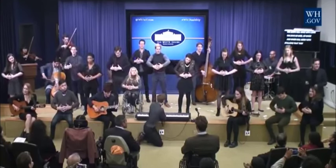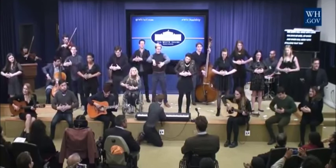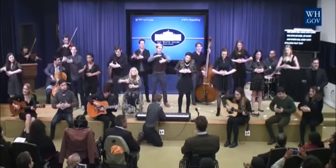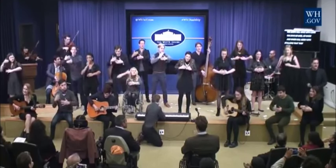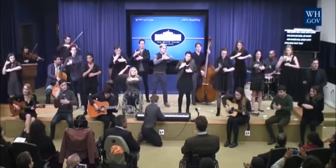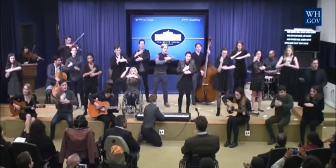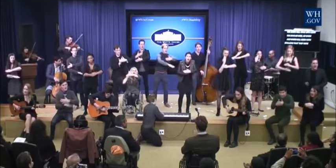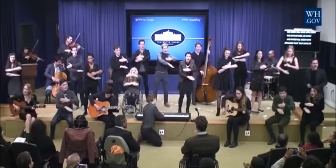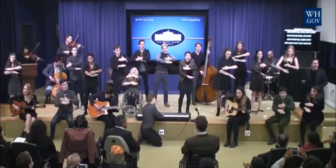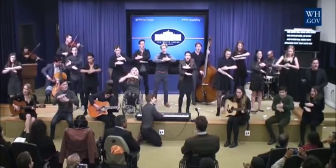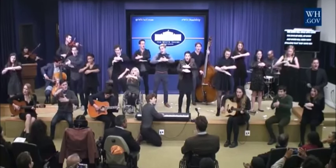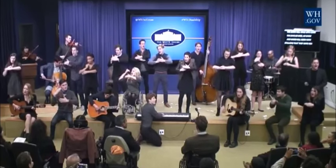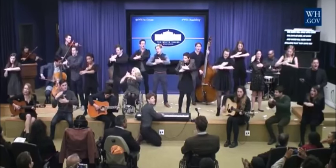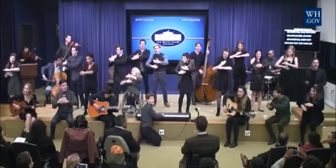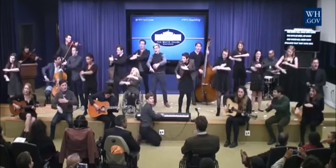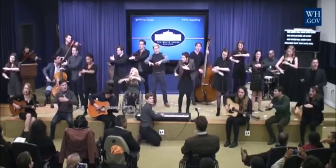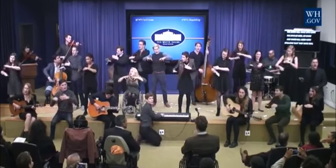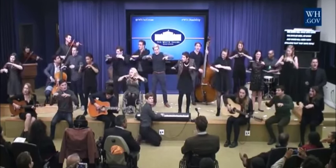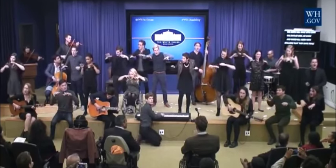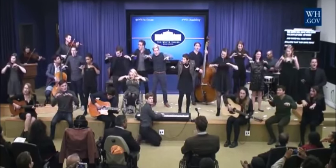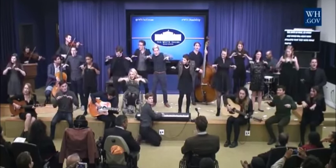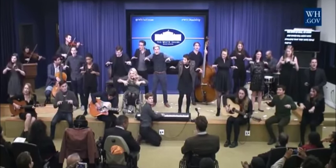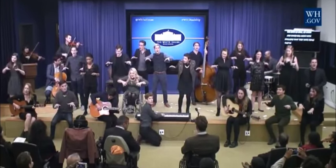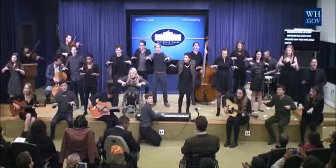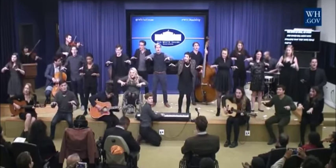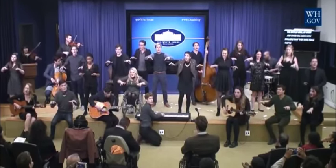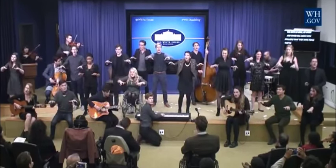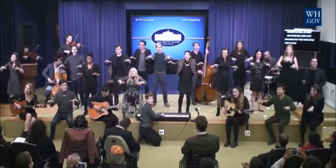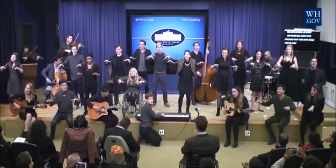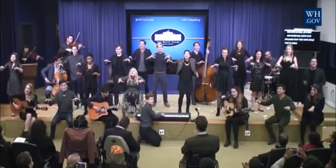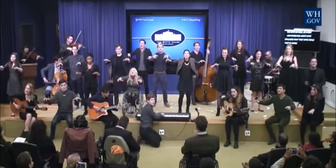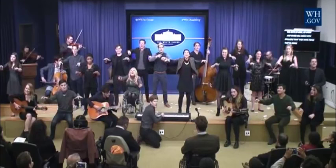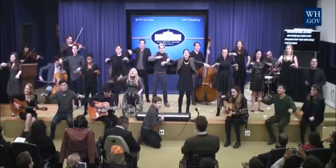Foals they've borne